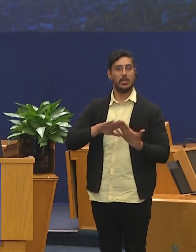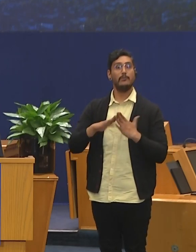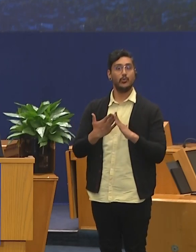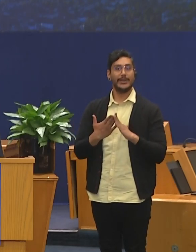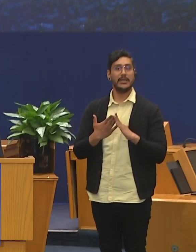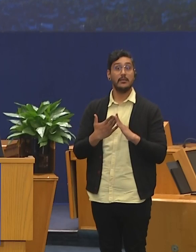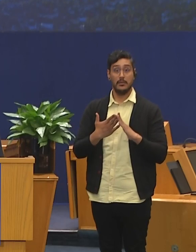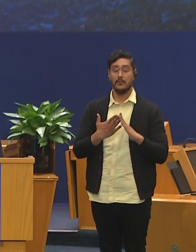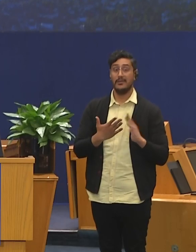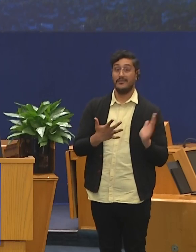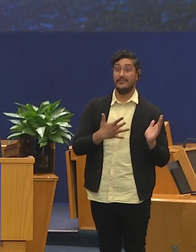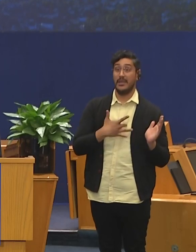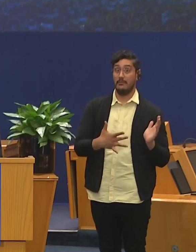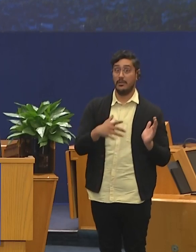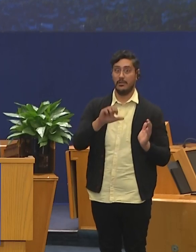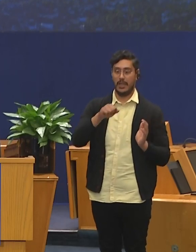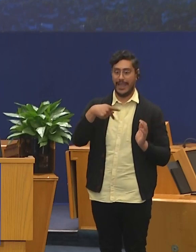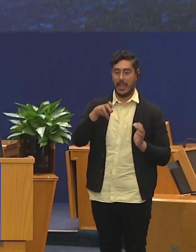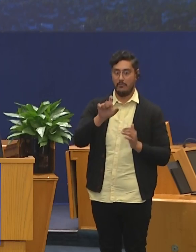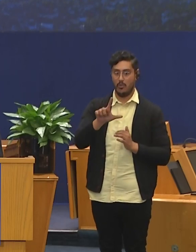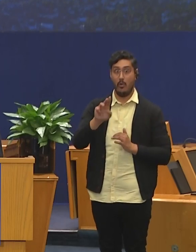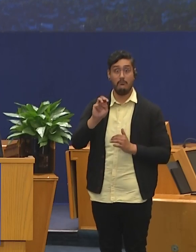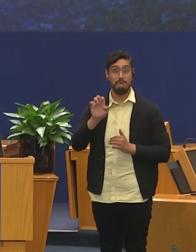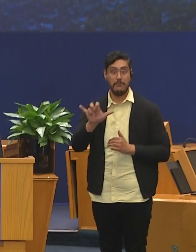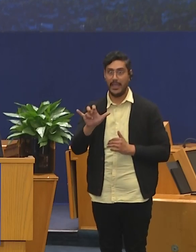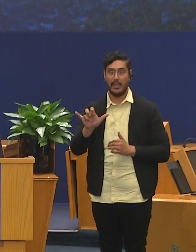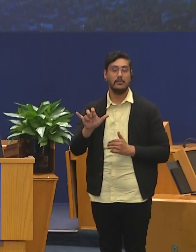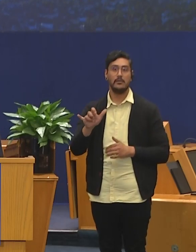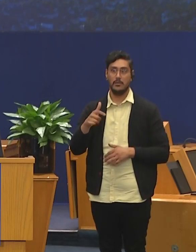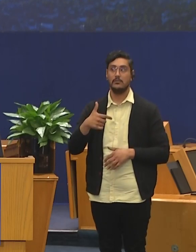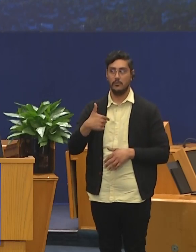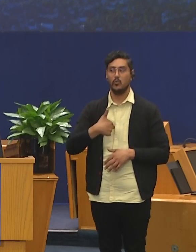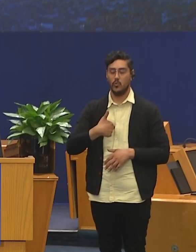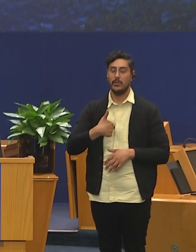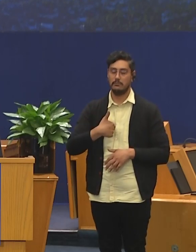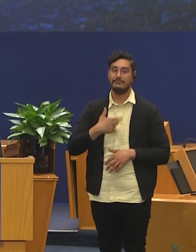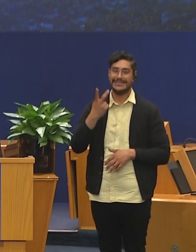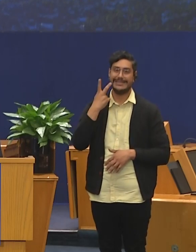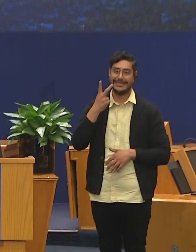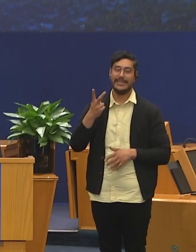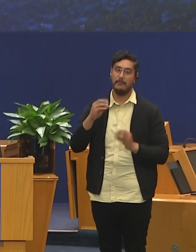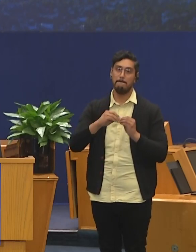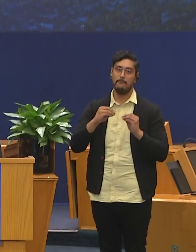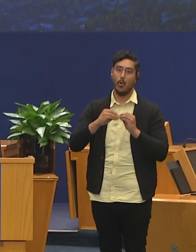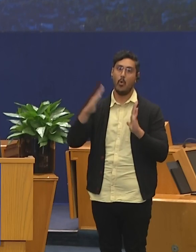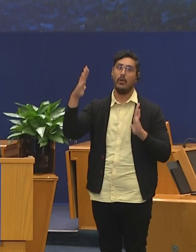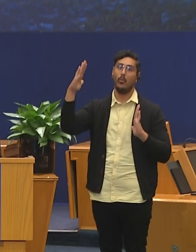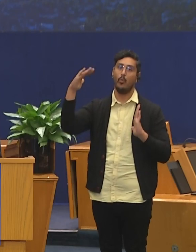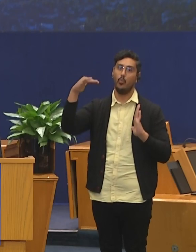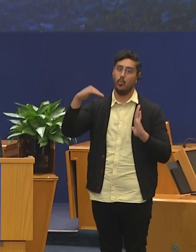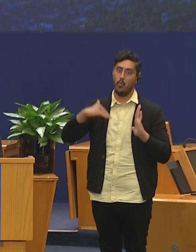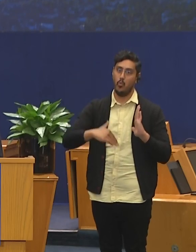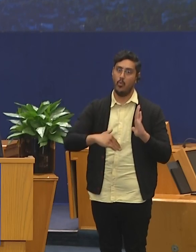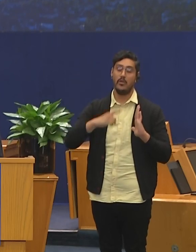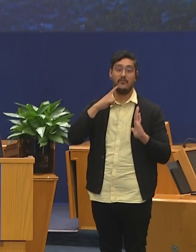LESS FLU IN OUR COMMUNITIES. YOU KNOW, GENERALLY APRIL AND MAY WE START SEEING A